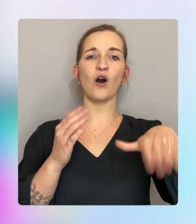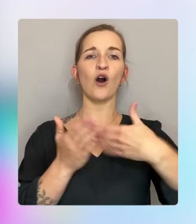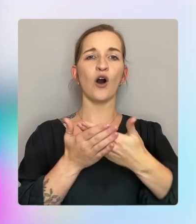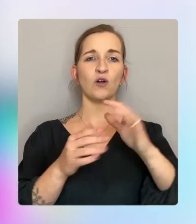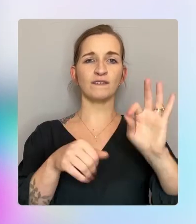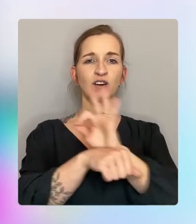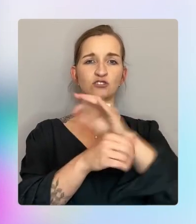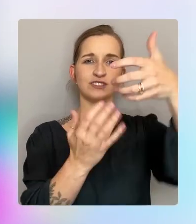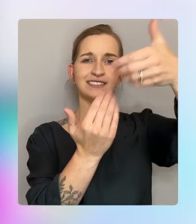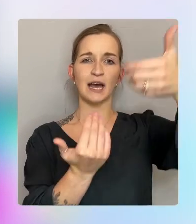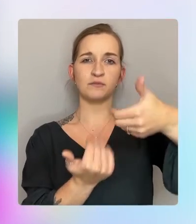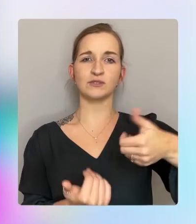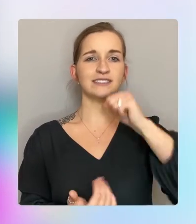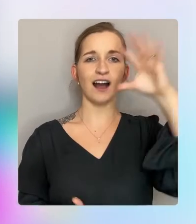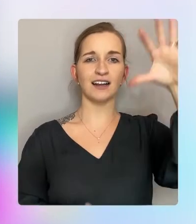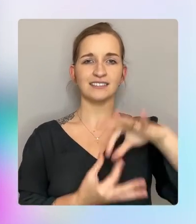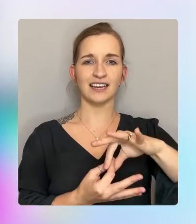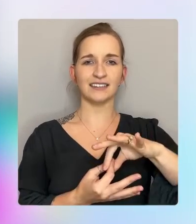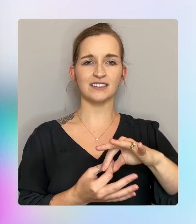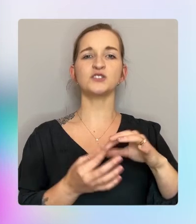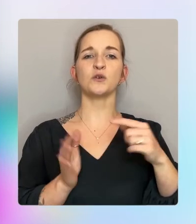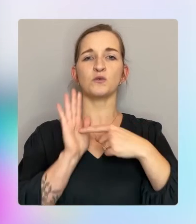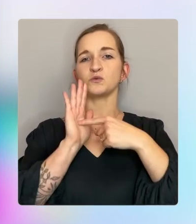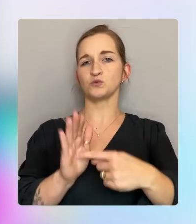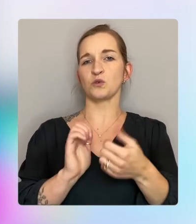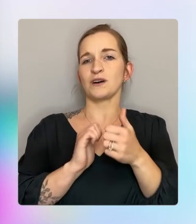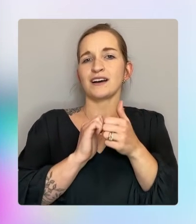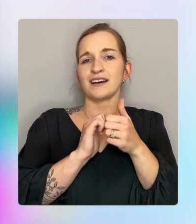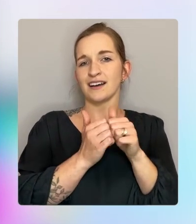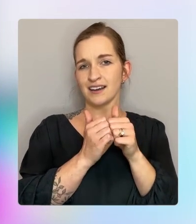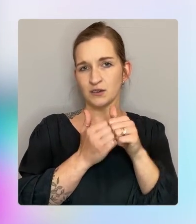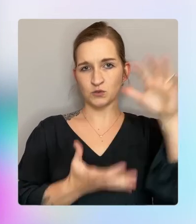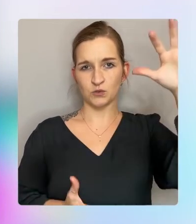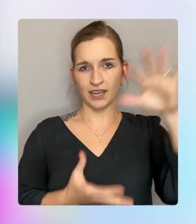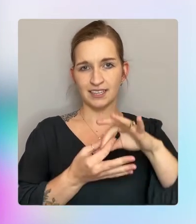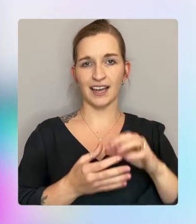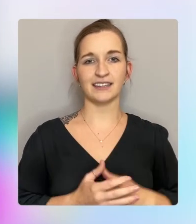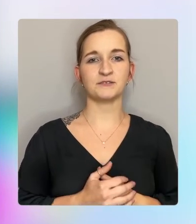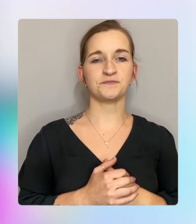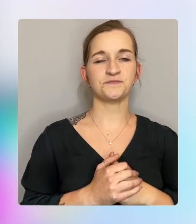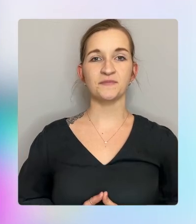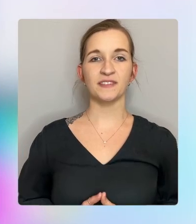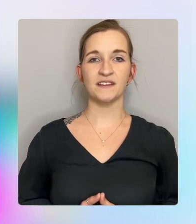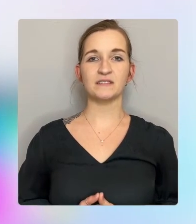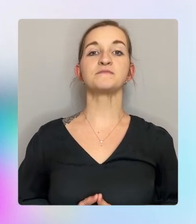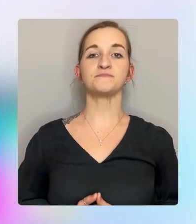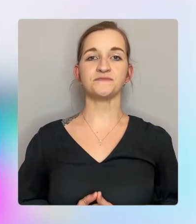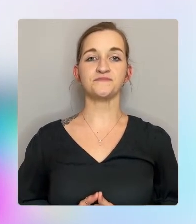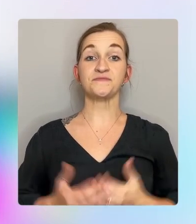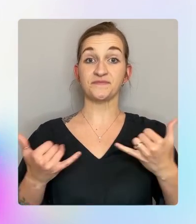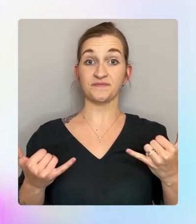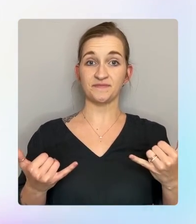Let's see how we can integrate all of them, preserve the state of the timer, and use the "Activate" port to change states.